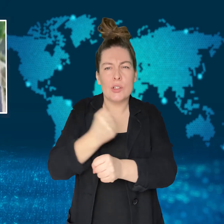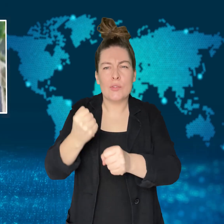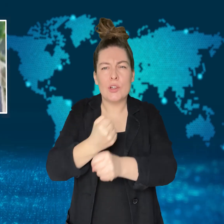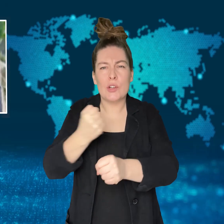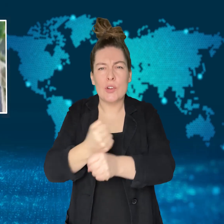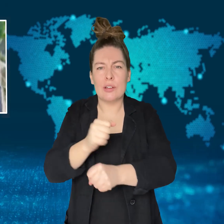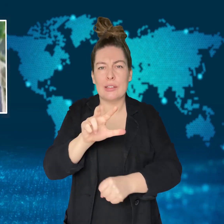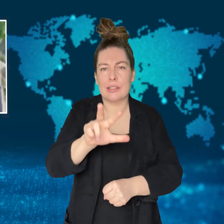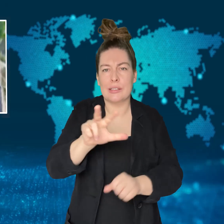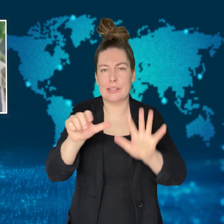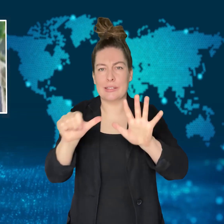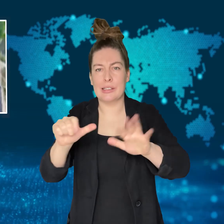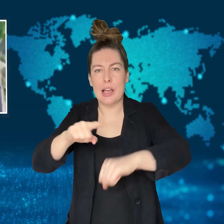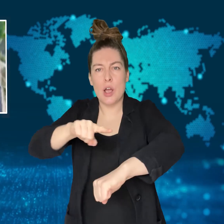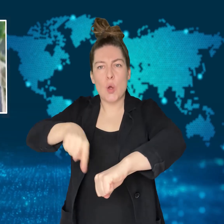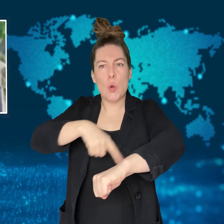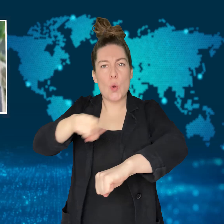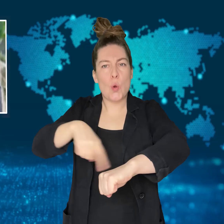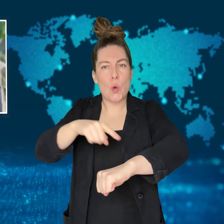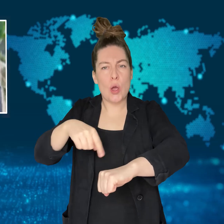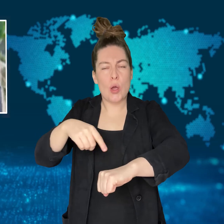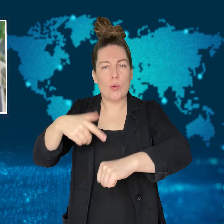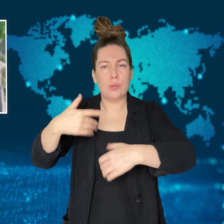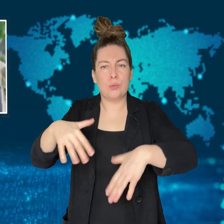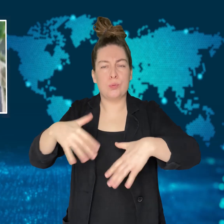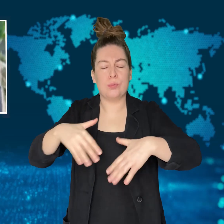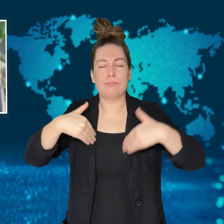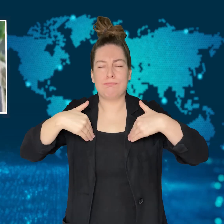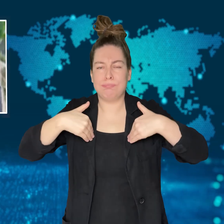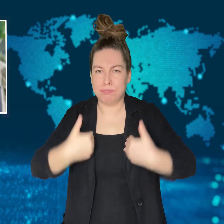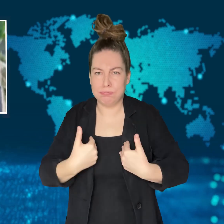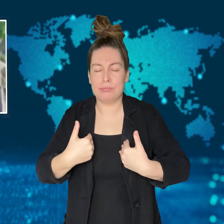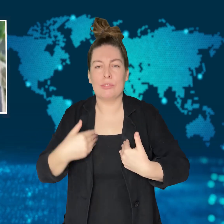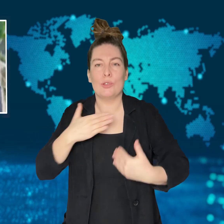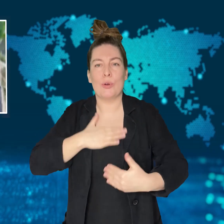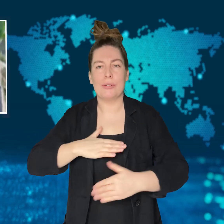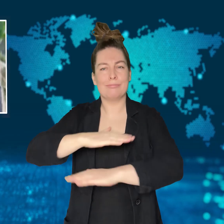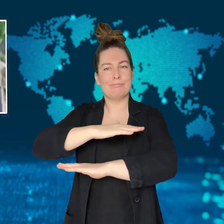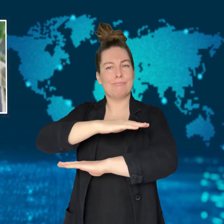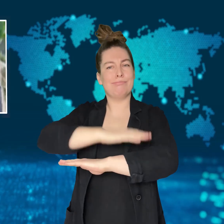When he found the trainee doctor sleeping